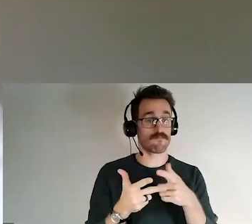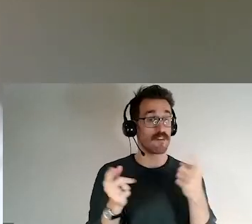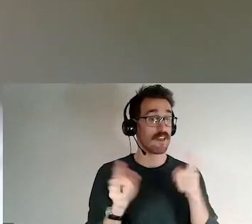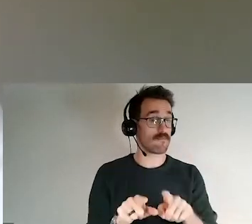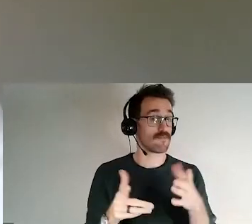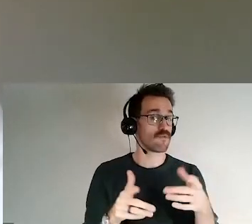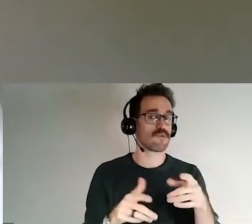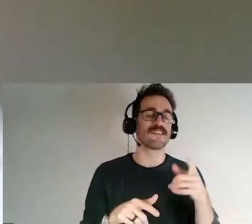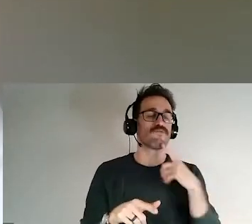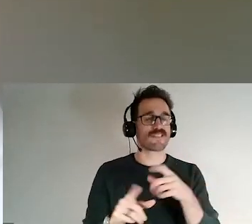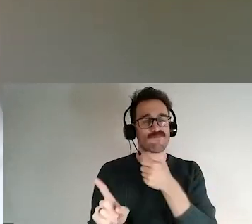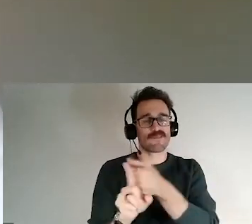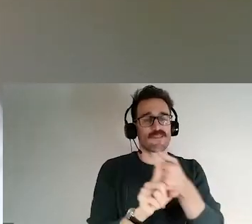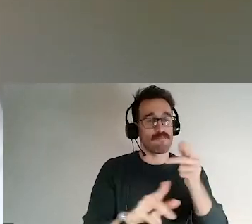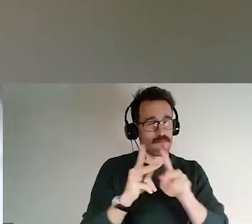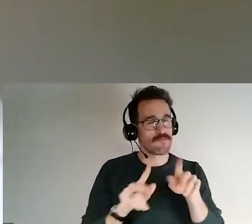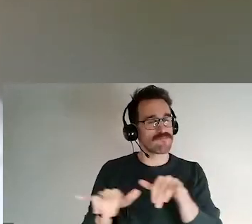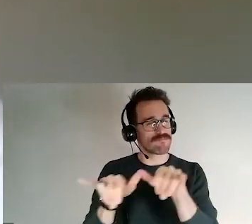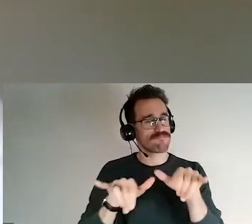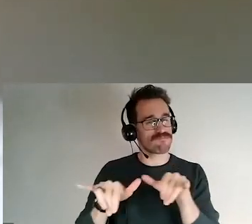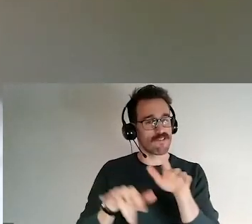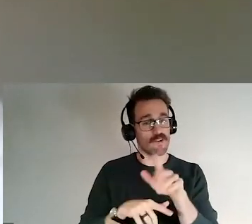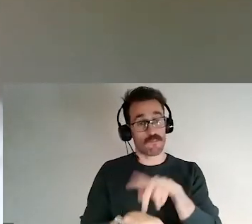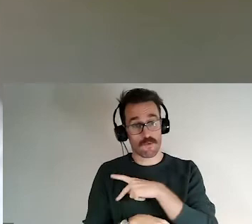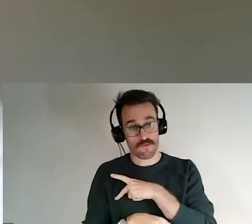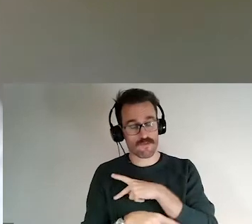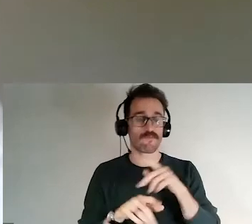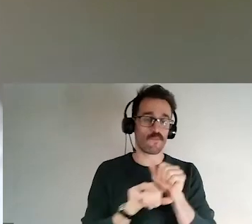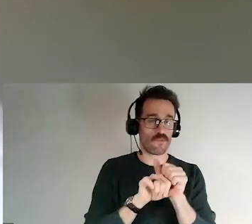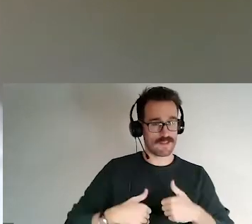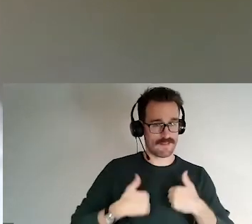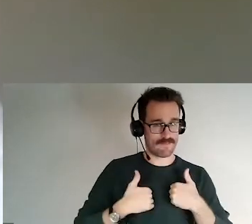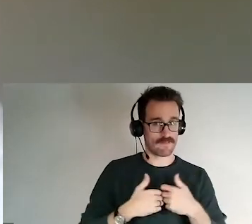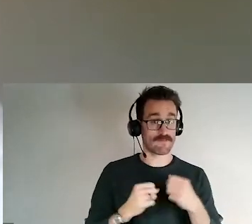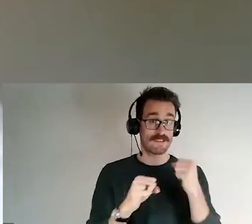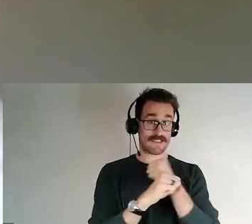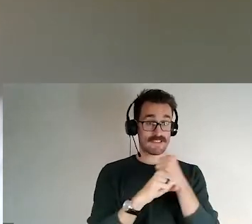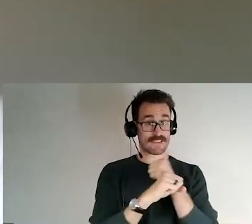personal and working lives. Statistics Canada sometimes calls them dynamic disabilities.